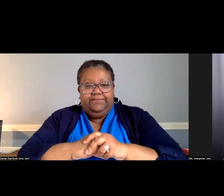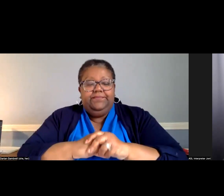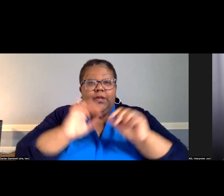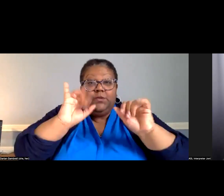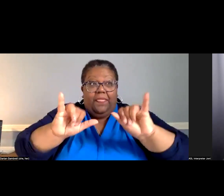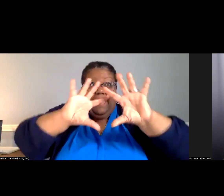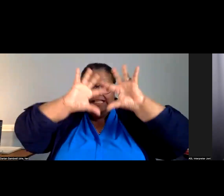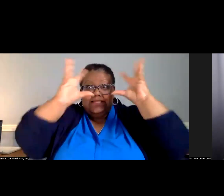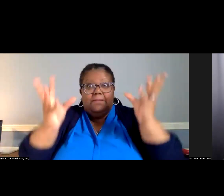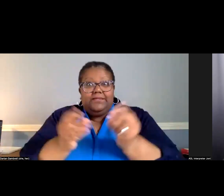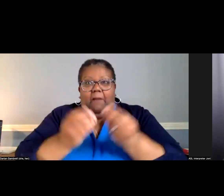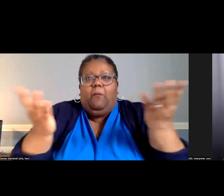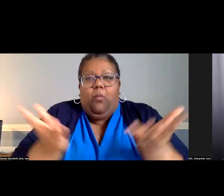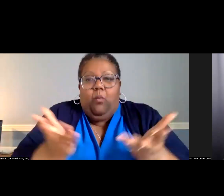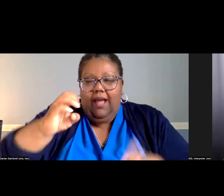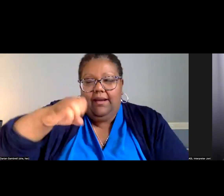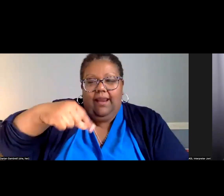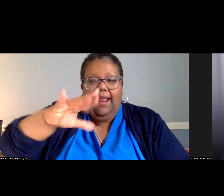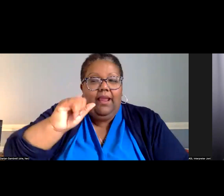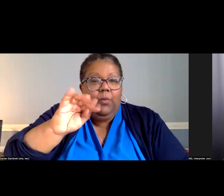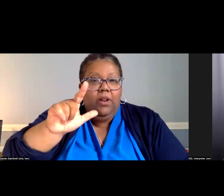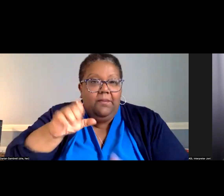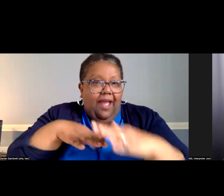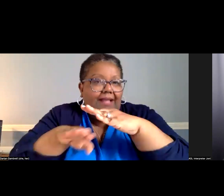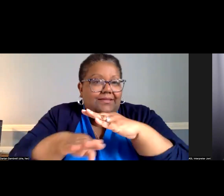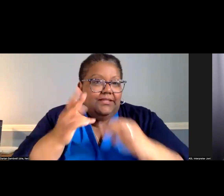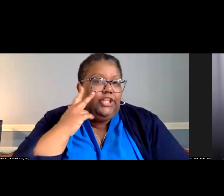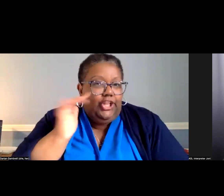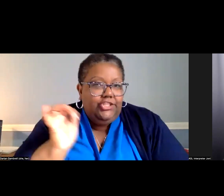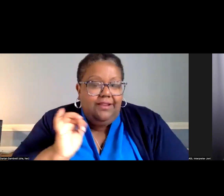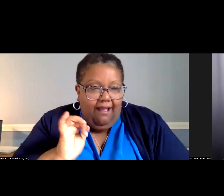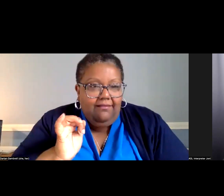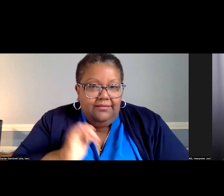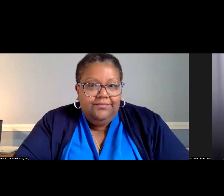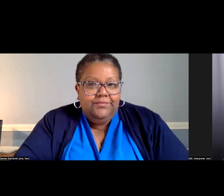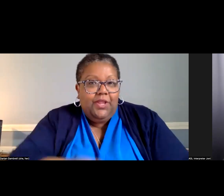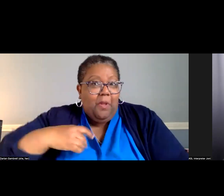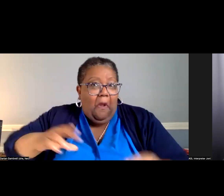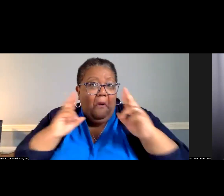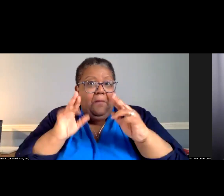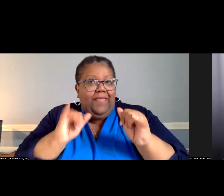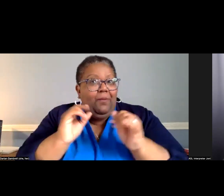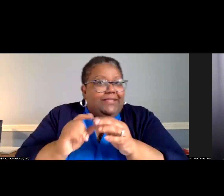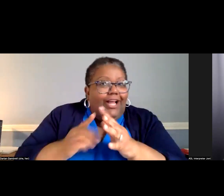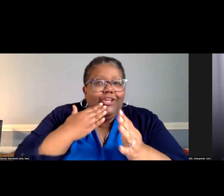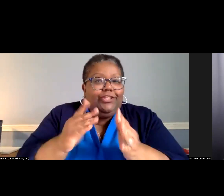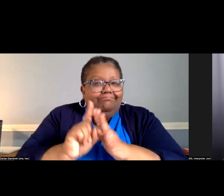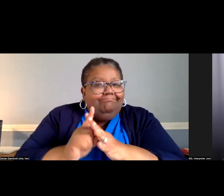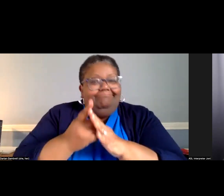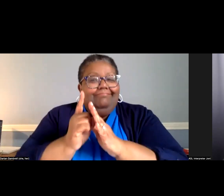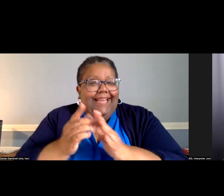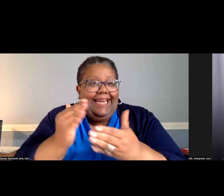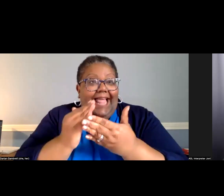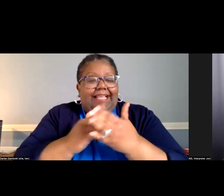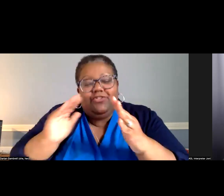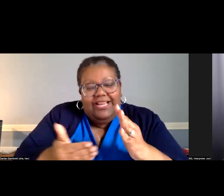access. so all of this in a nutshell is talking about what does Equitable communication look